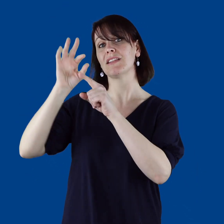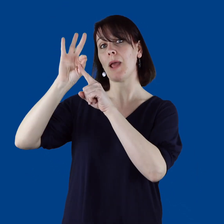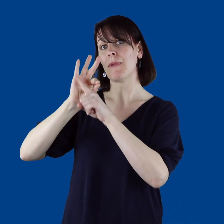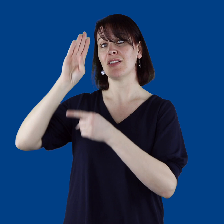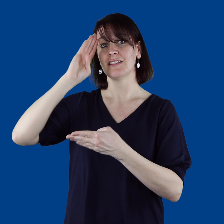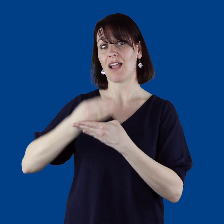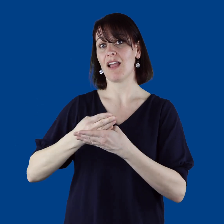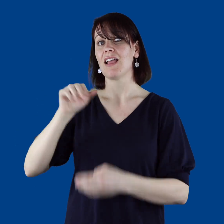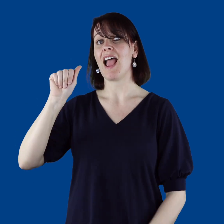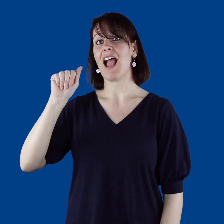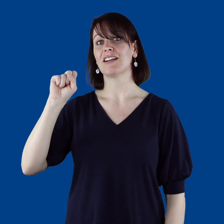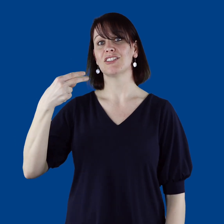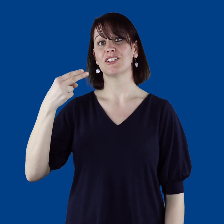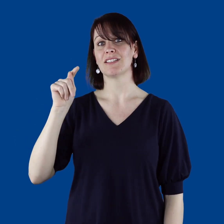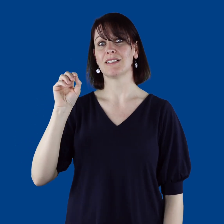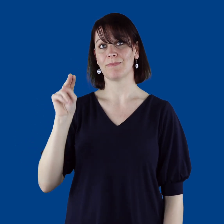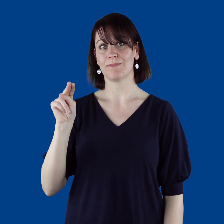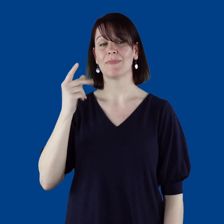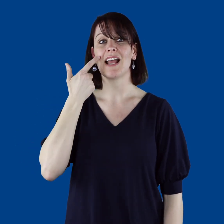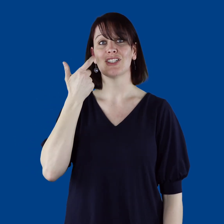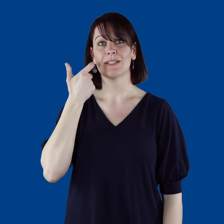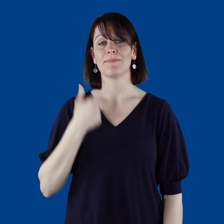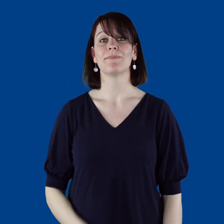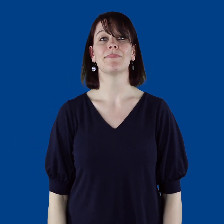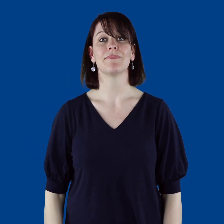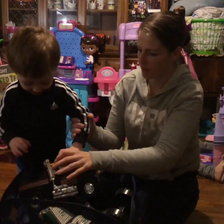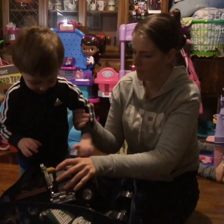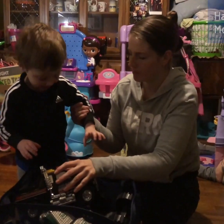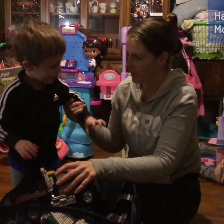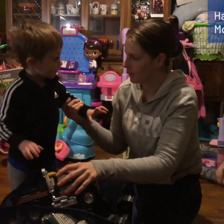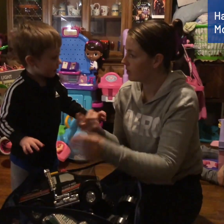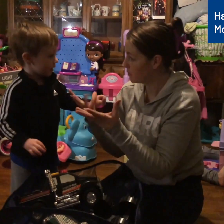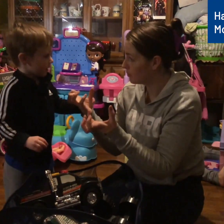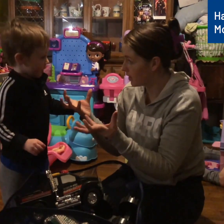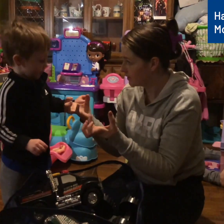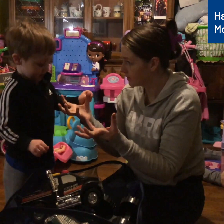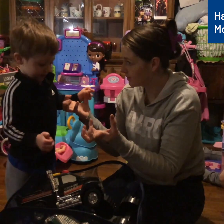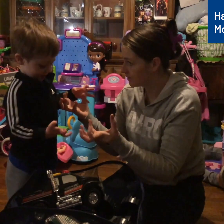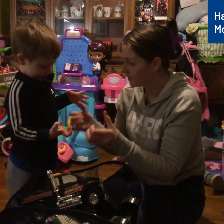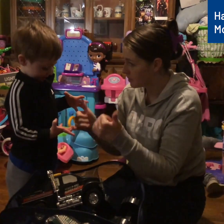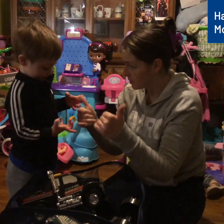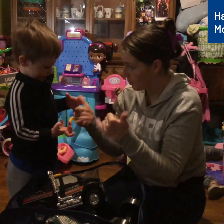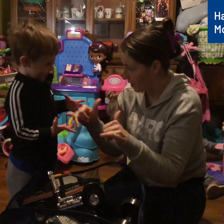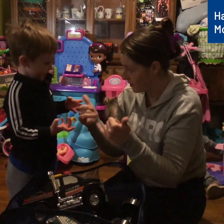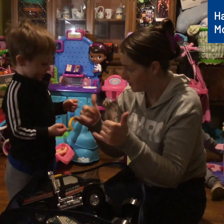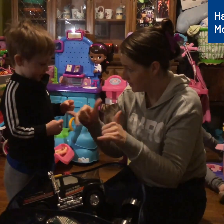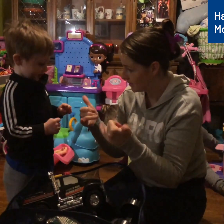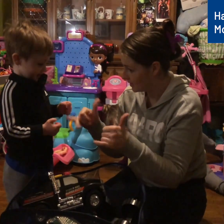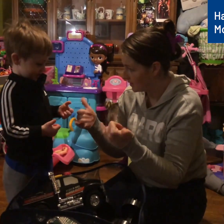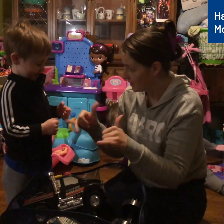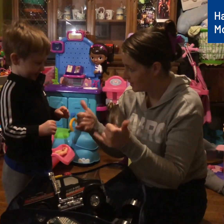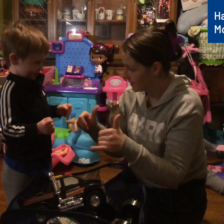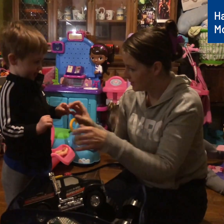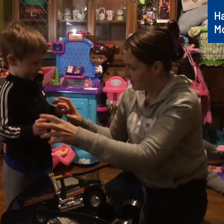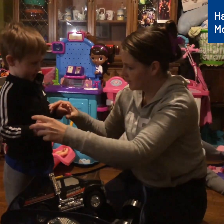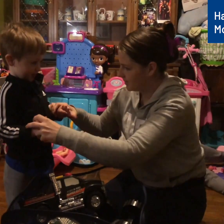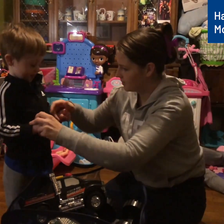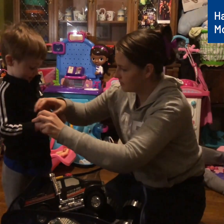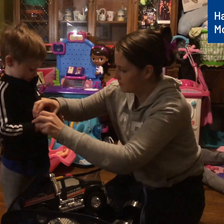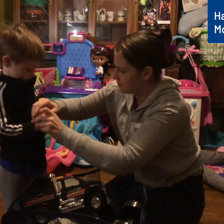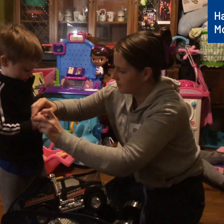Connor and a father with his nine-month-old son, Aston.